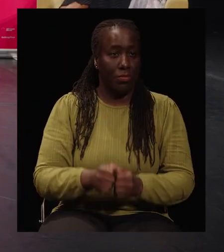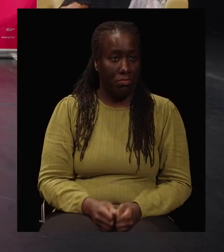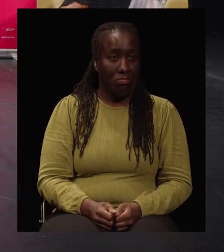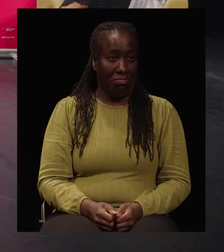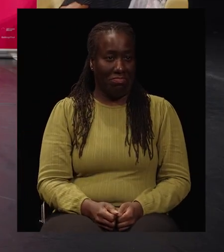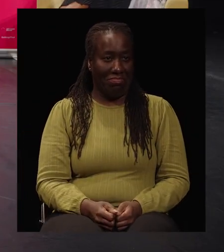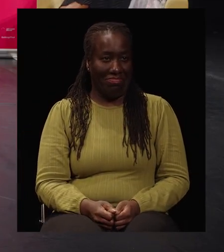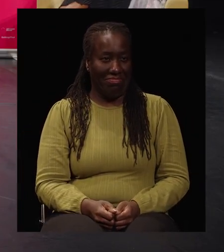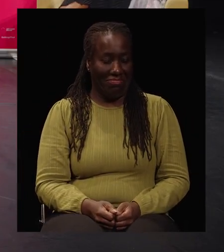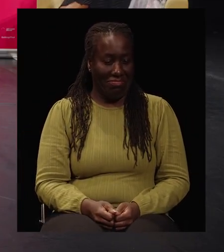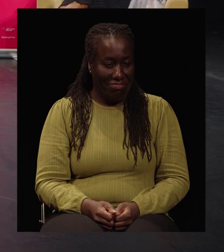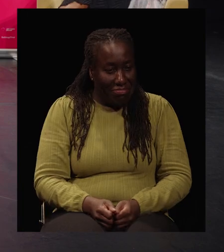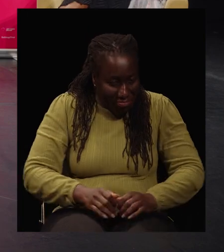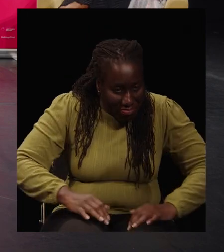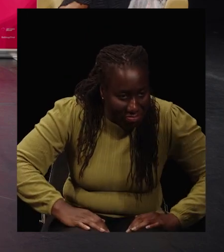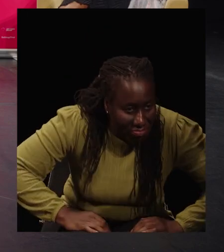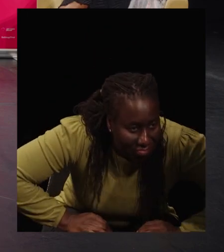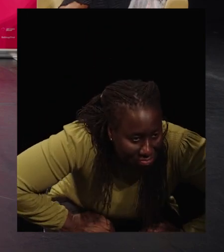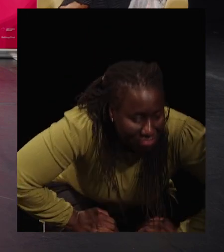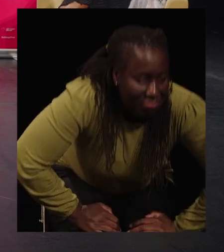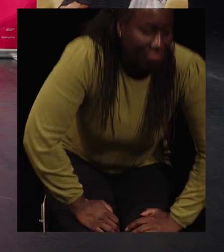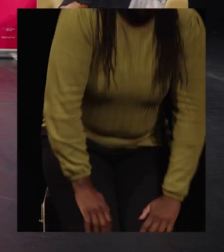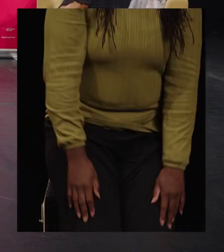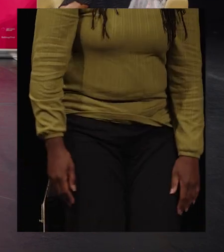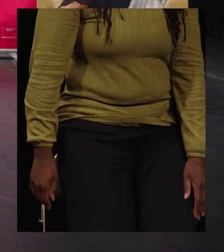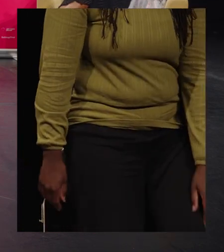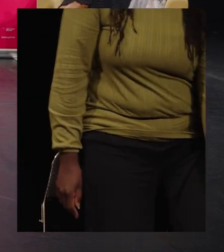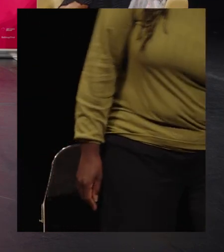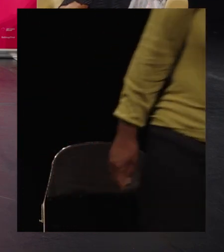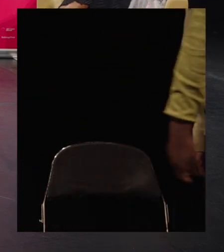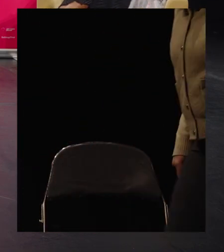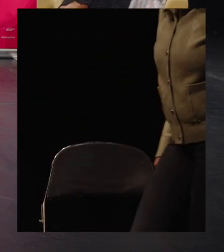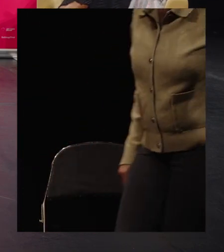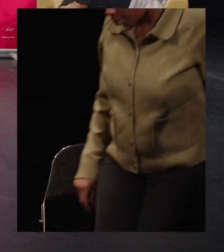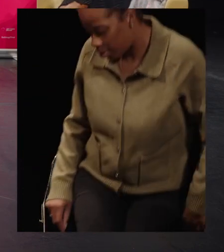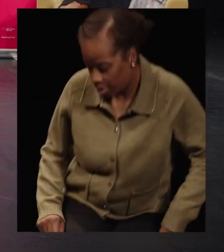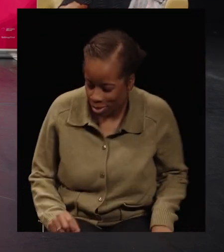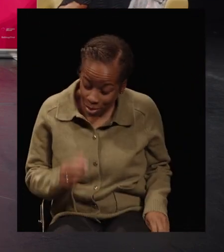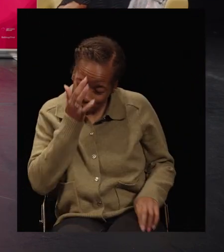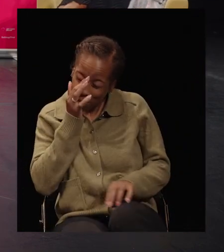I think just to add into that picture, 'cause we're speaking particularly at a point